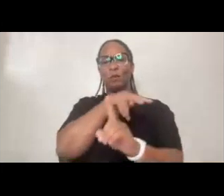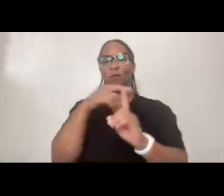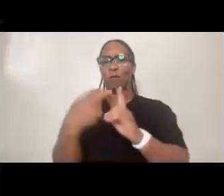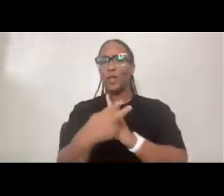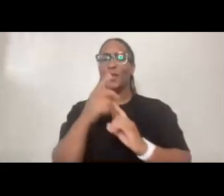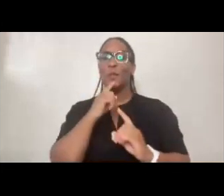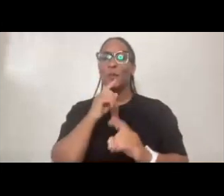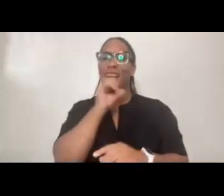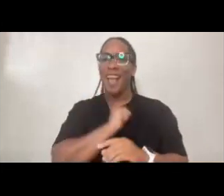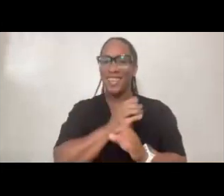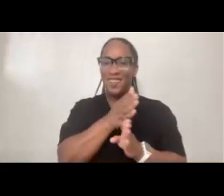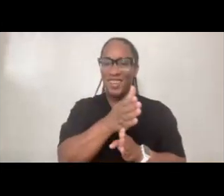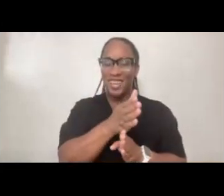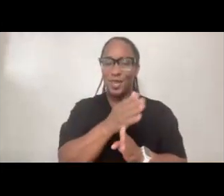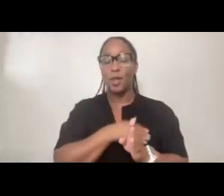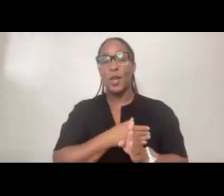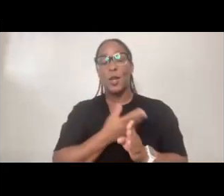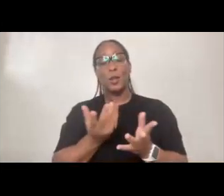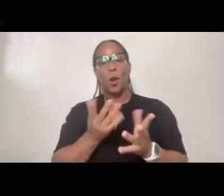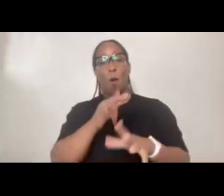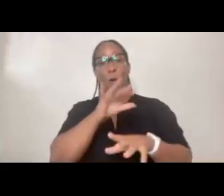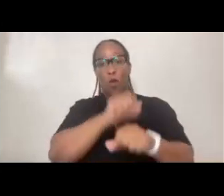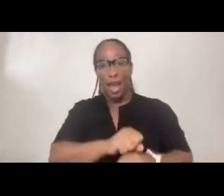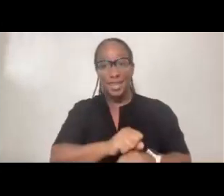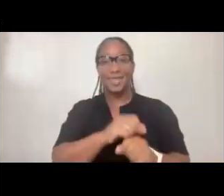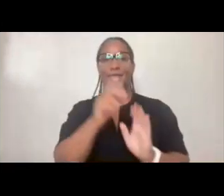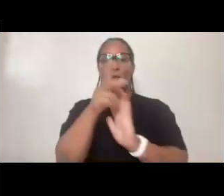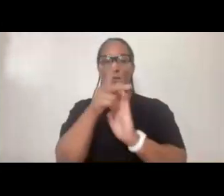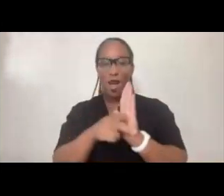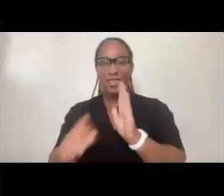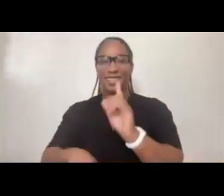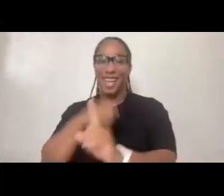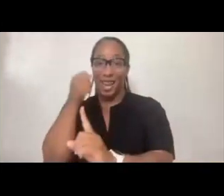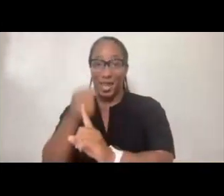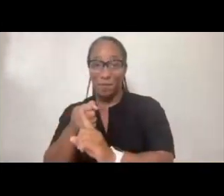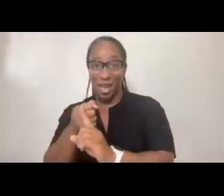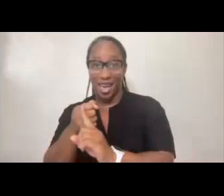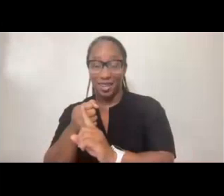one that bridges practices, policy and impact before joining ASA.